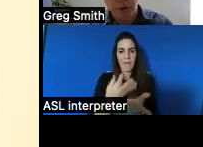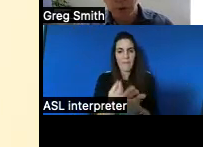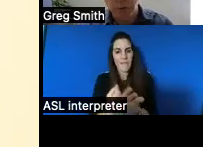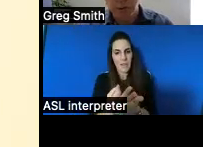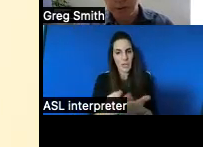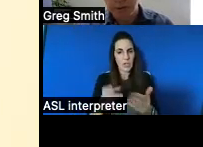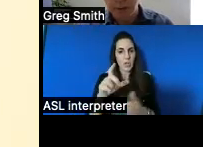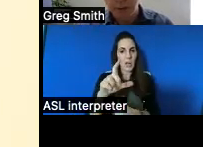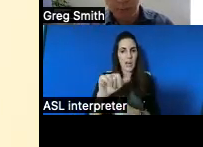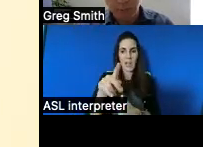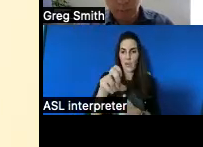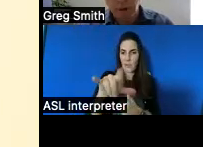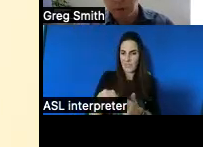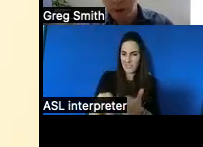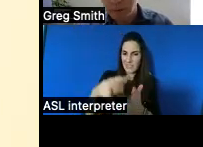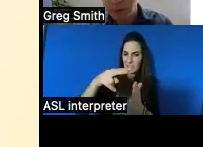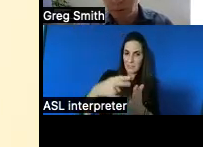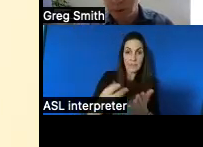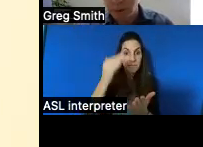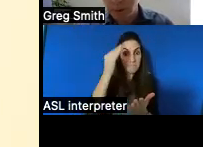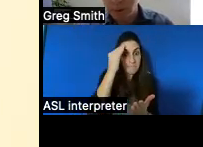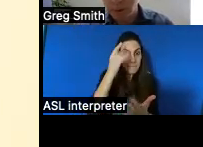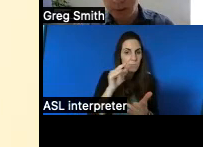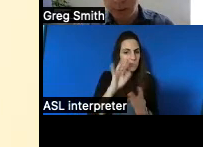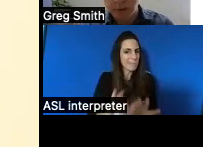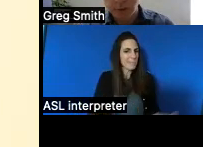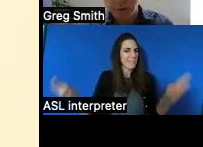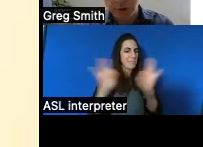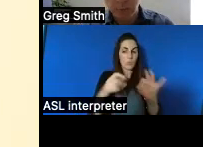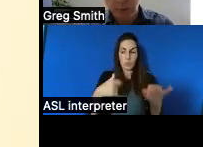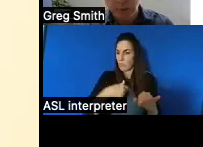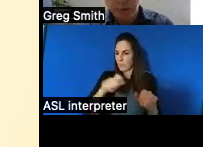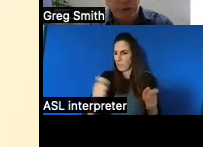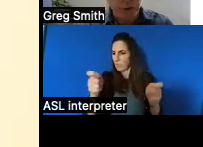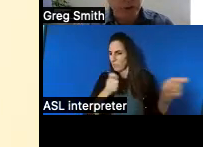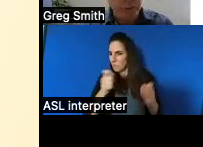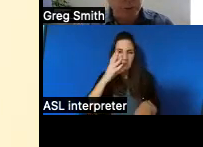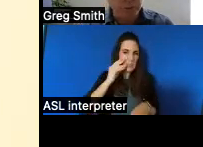component that all of us have to deal with on on a daily basis so through the generous support of